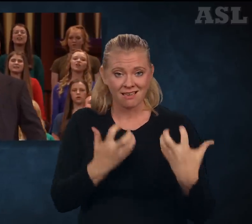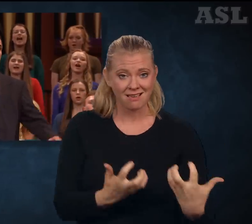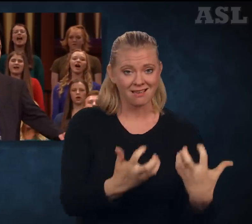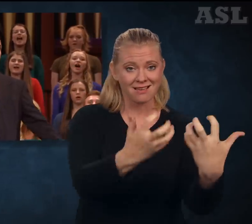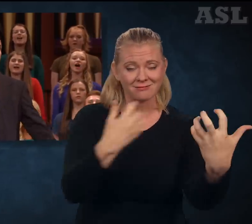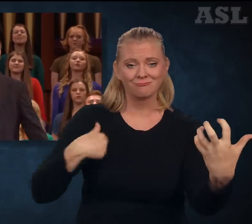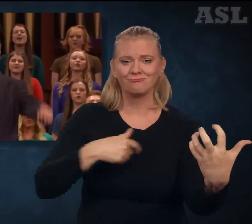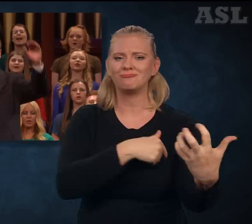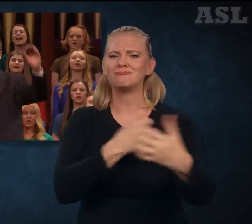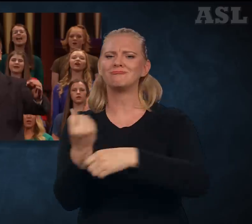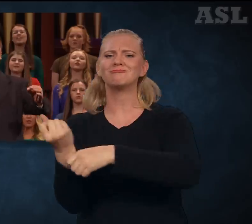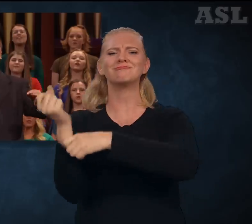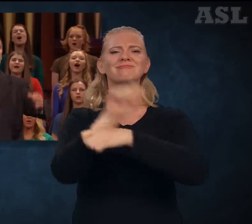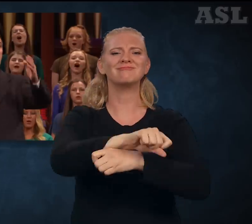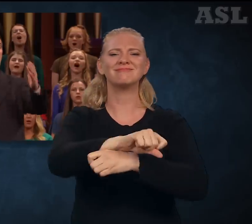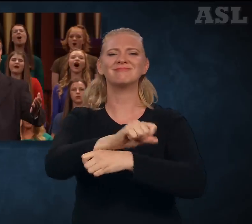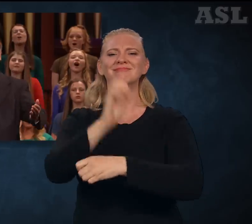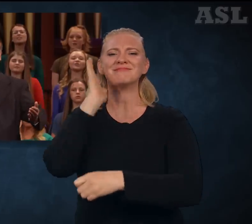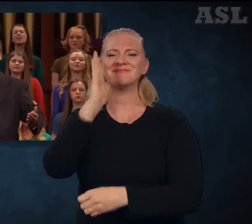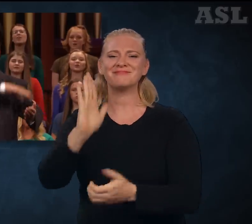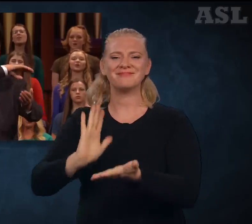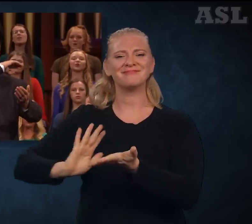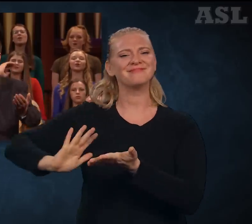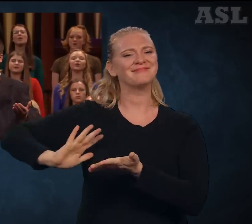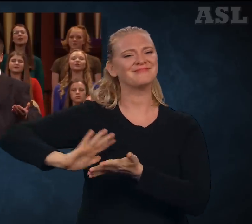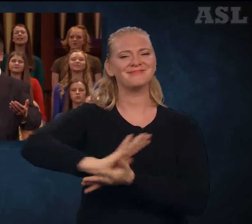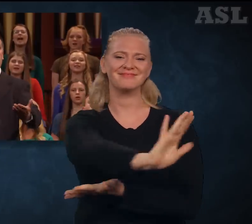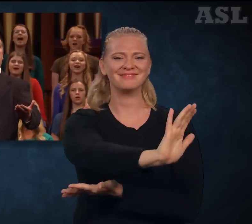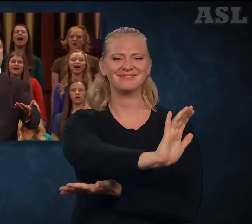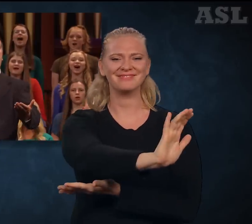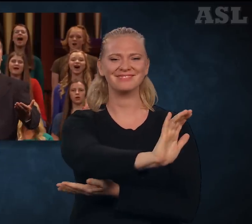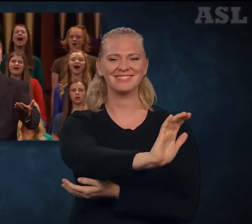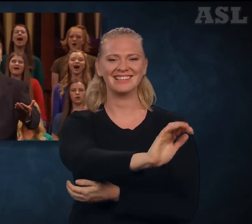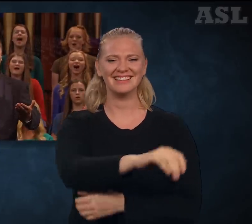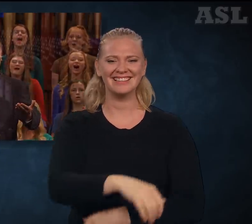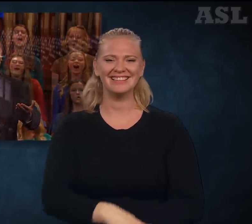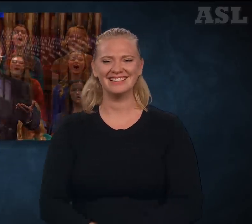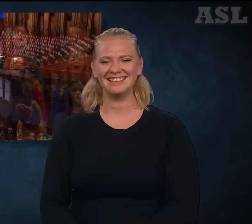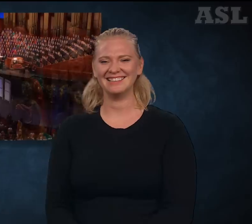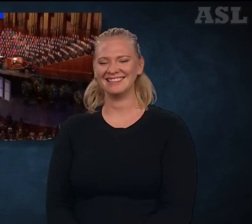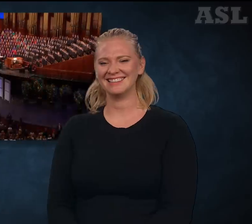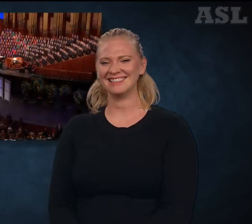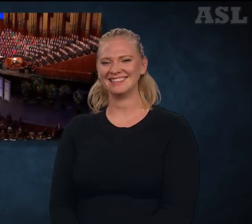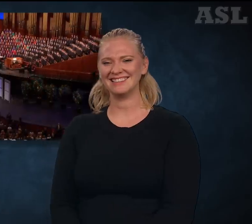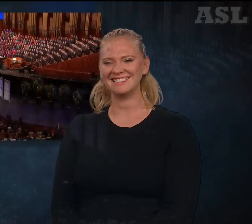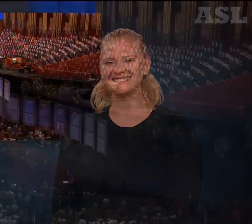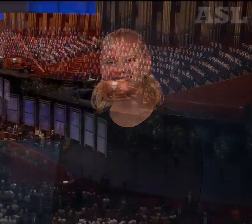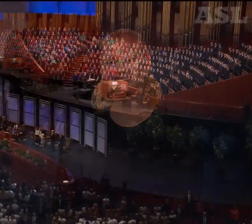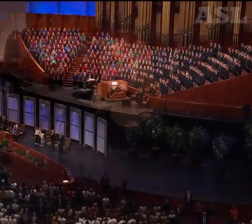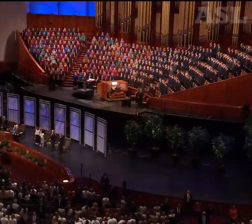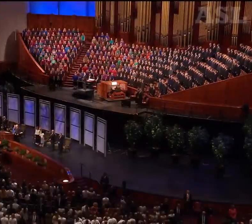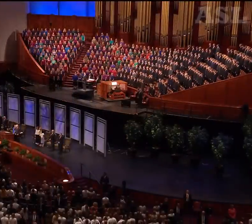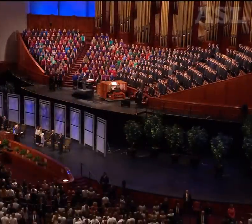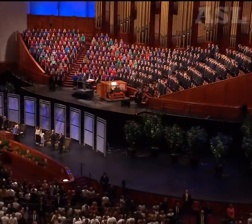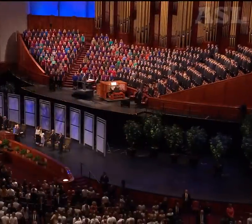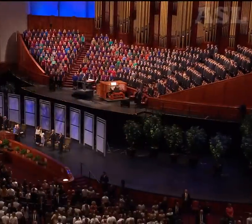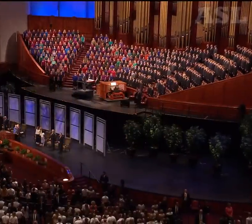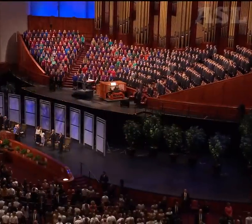VANQUISH EV'RY FOE TODAY.